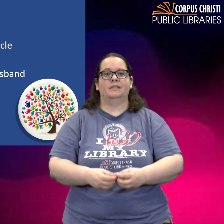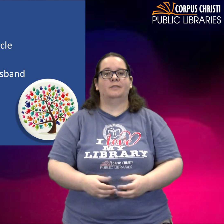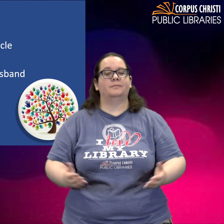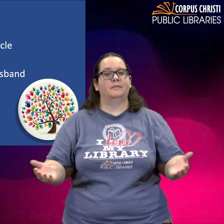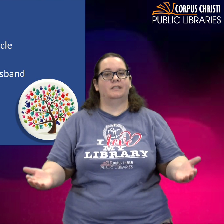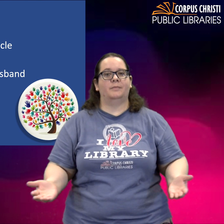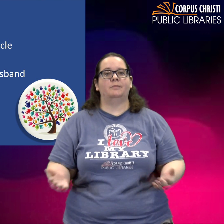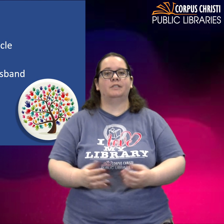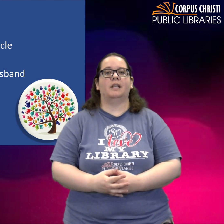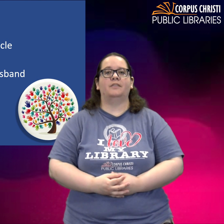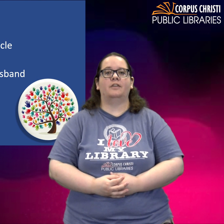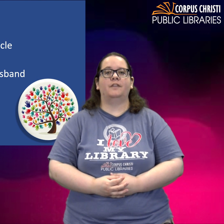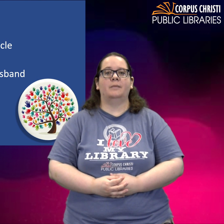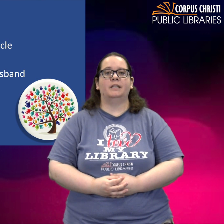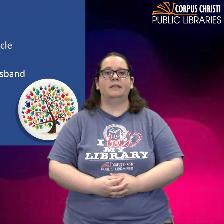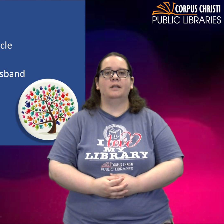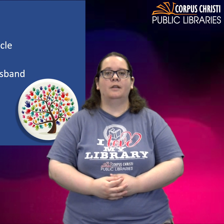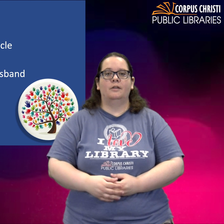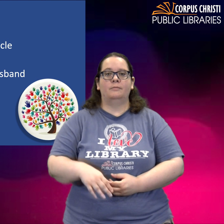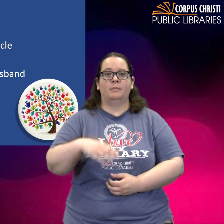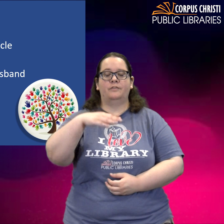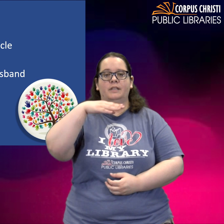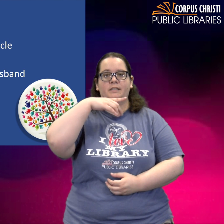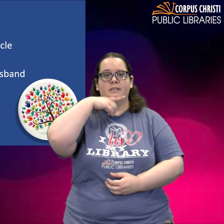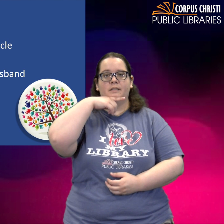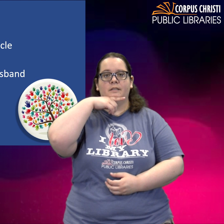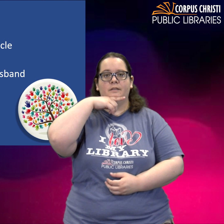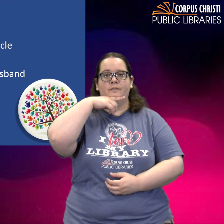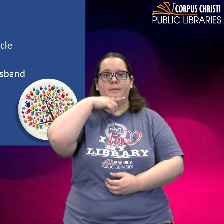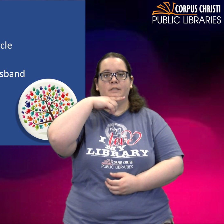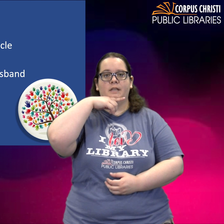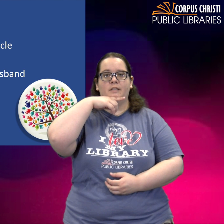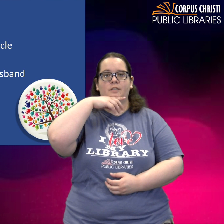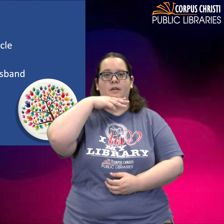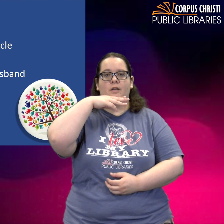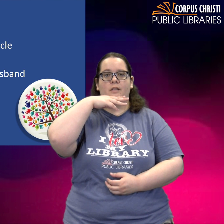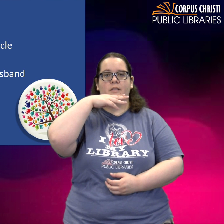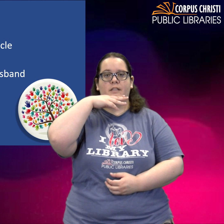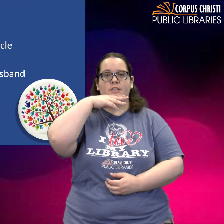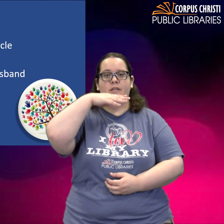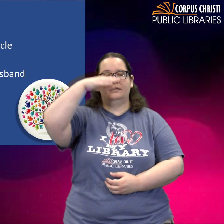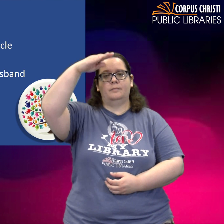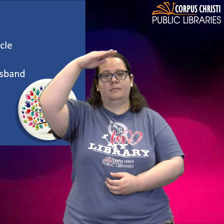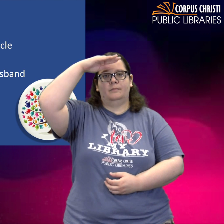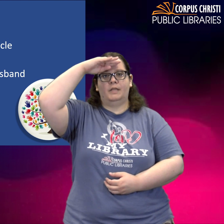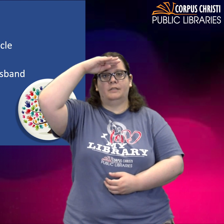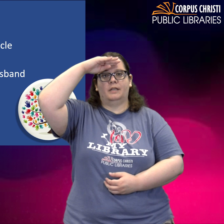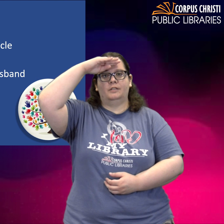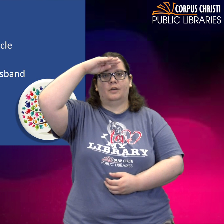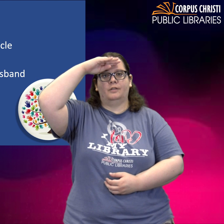So some members of our family, remember, for this female signs are on the chin, male signs are on